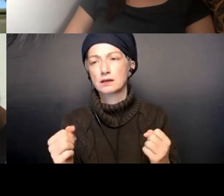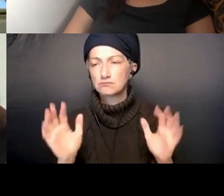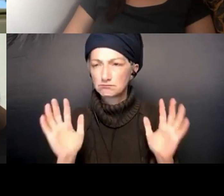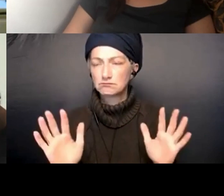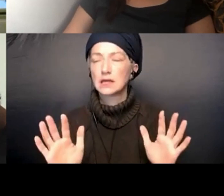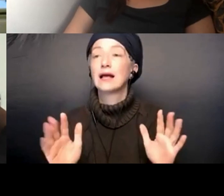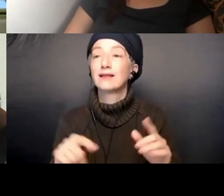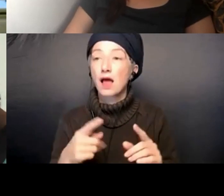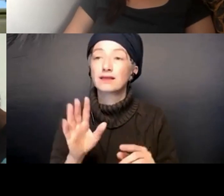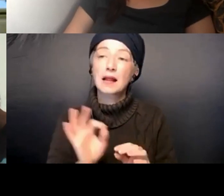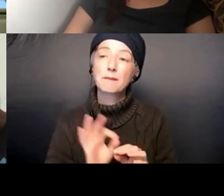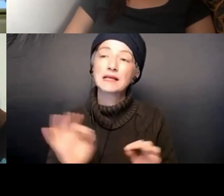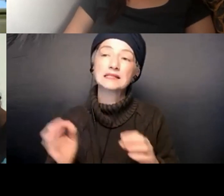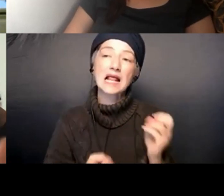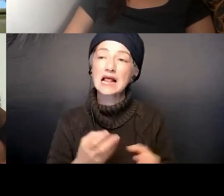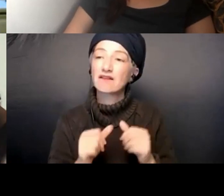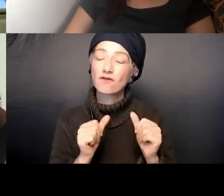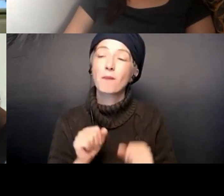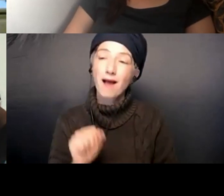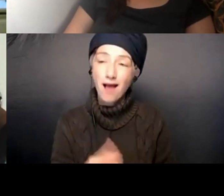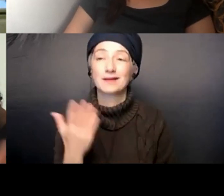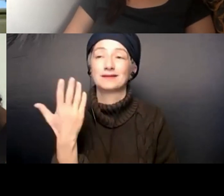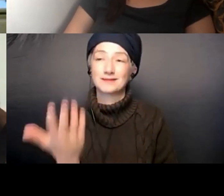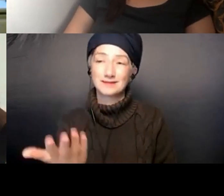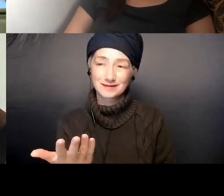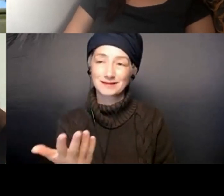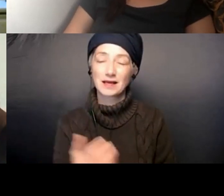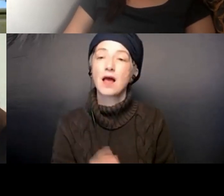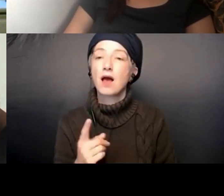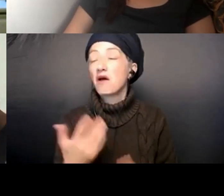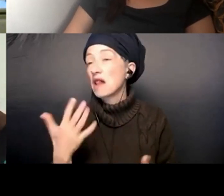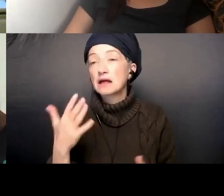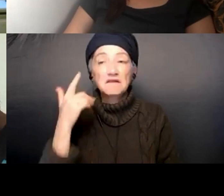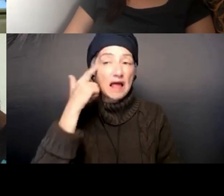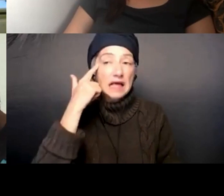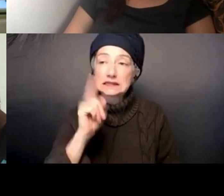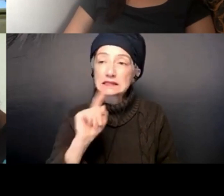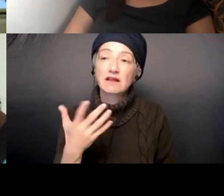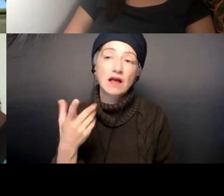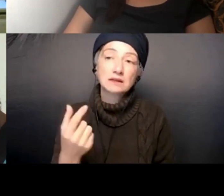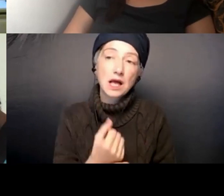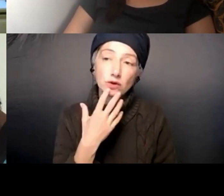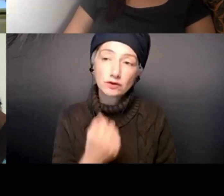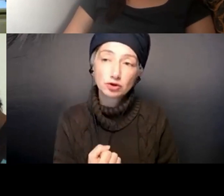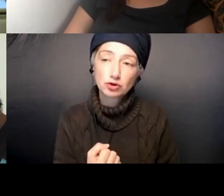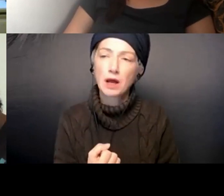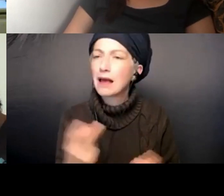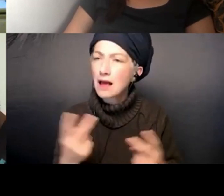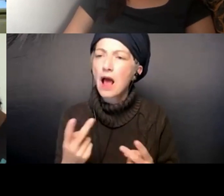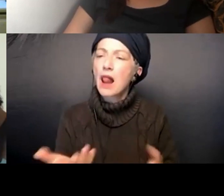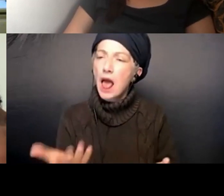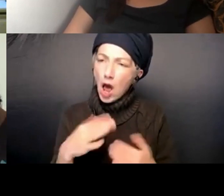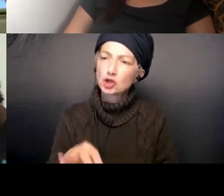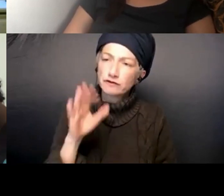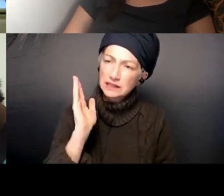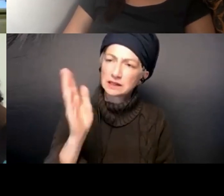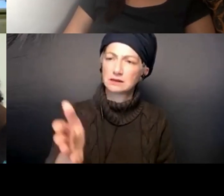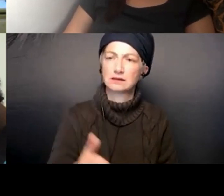or even find out what they what they want to do without just... Because usually there is this thing where -